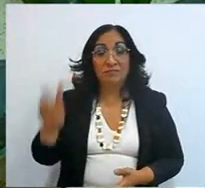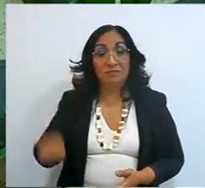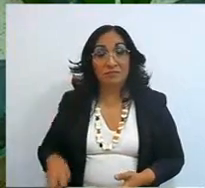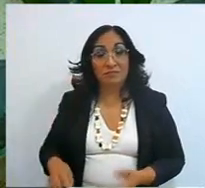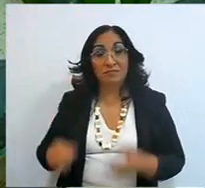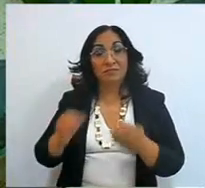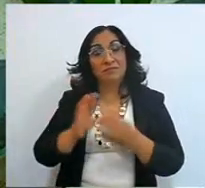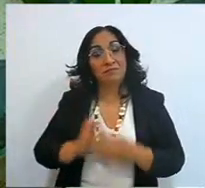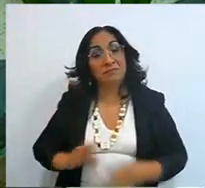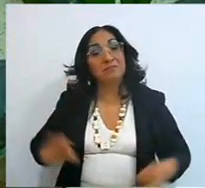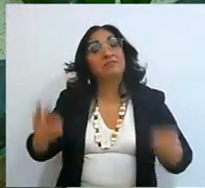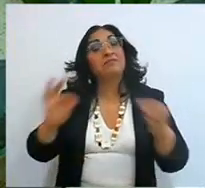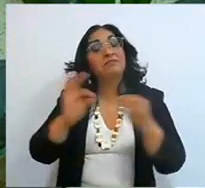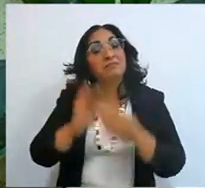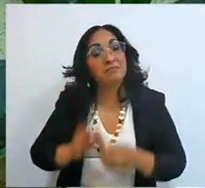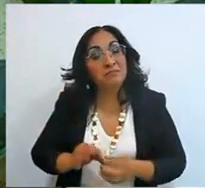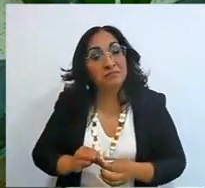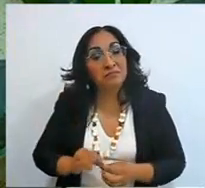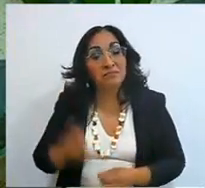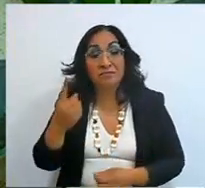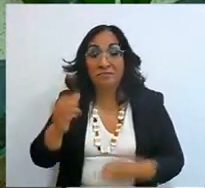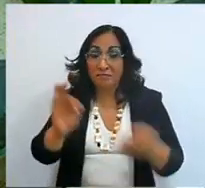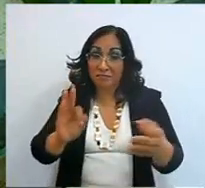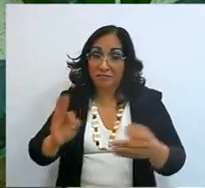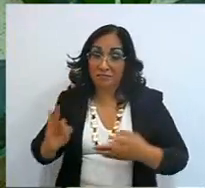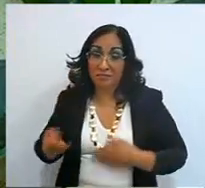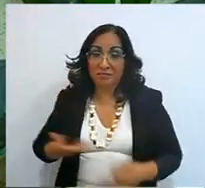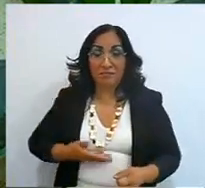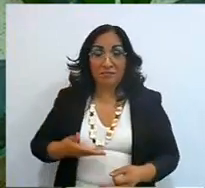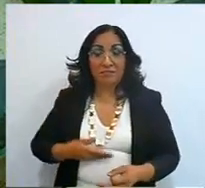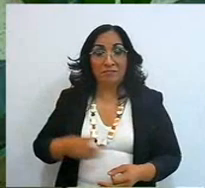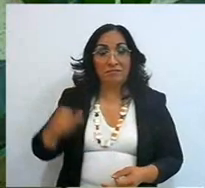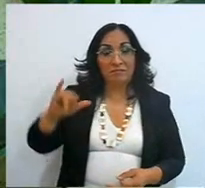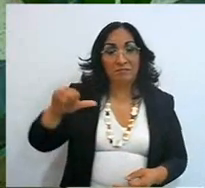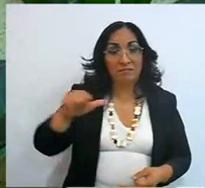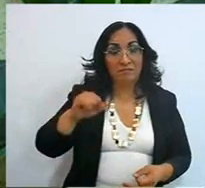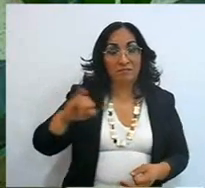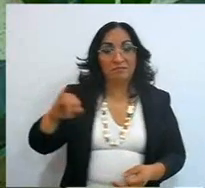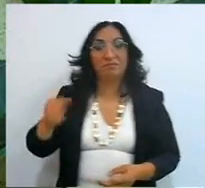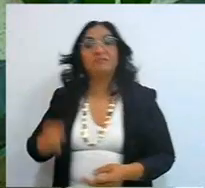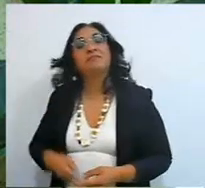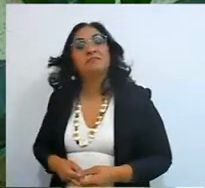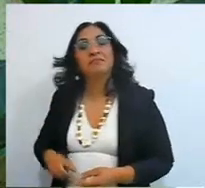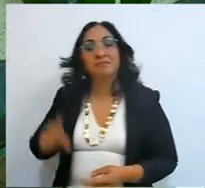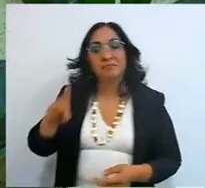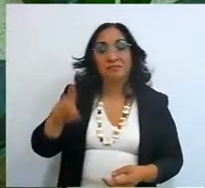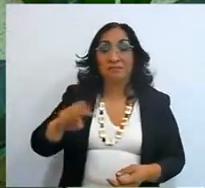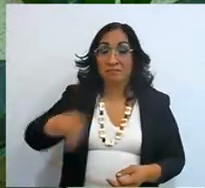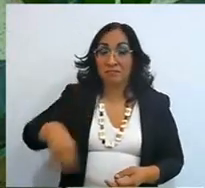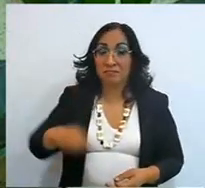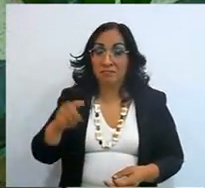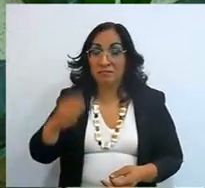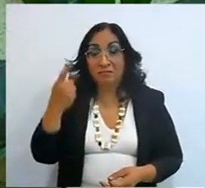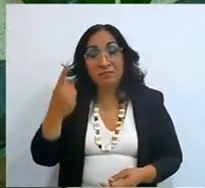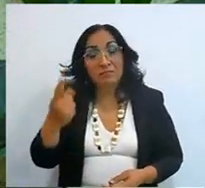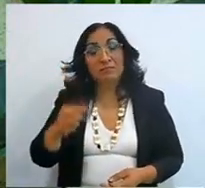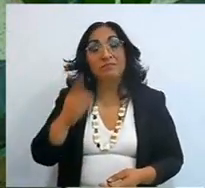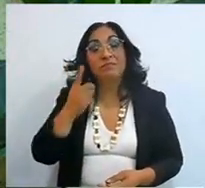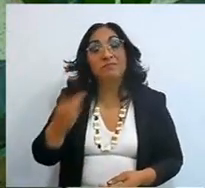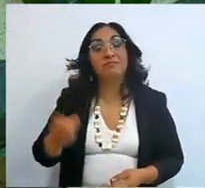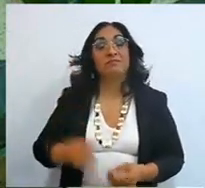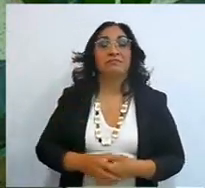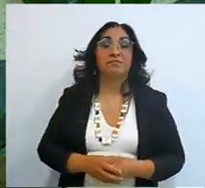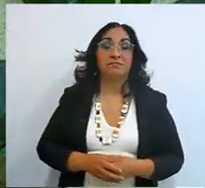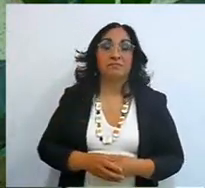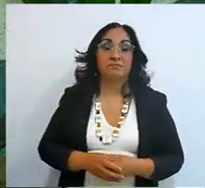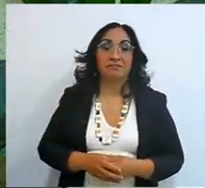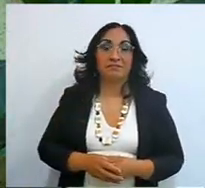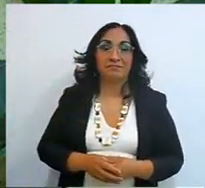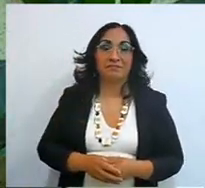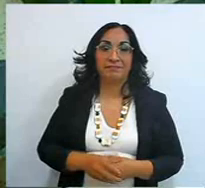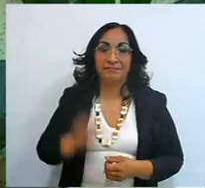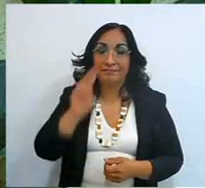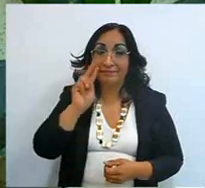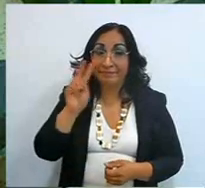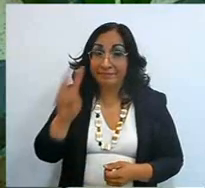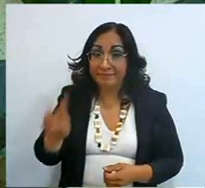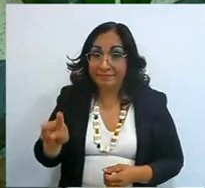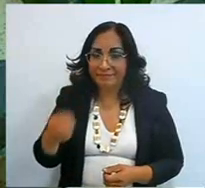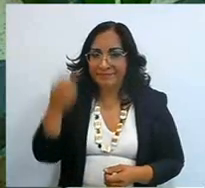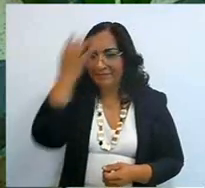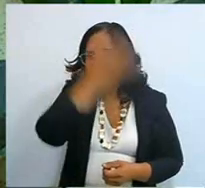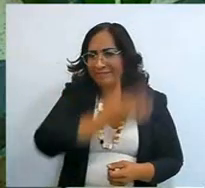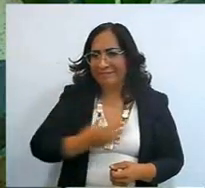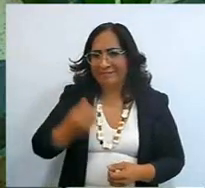one of them is written in the book of Isaiah 30:21, notice what a beautiful promise from God,